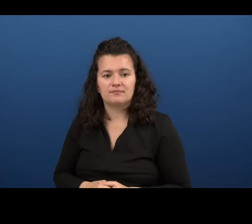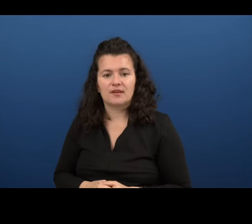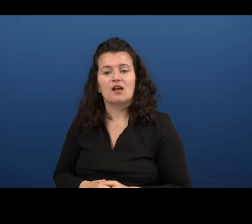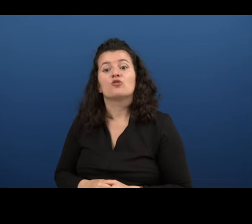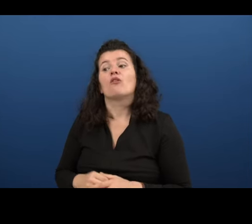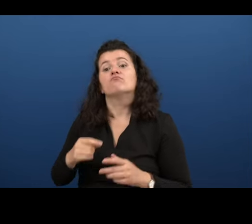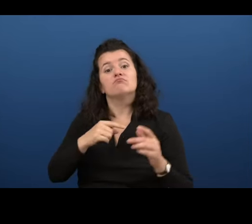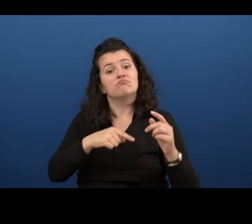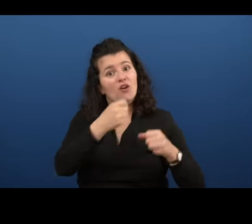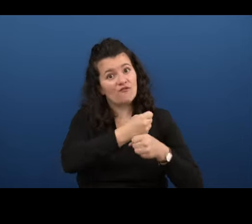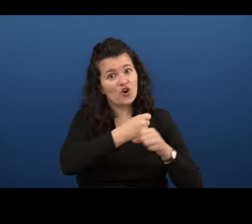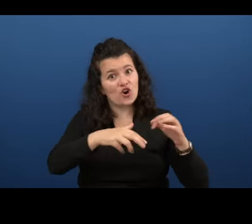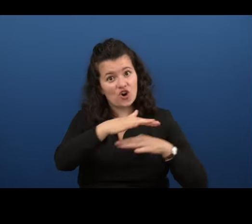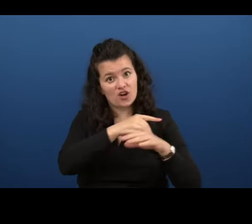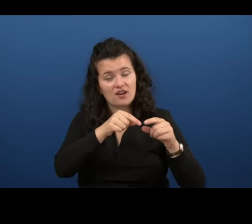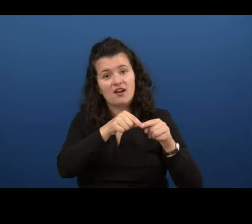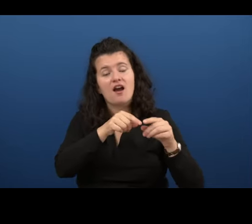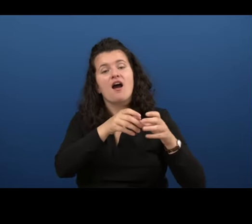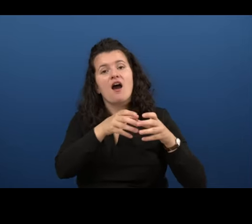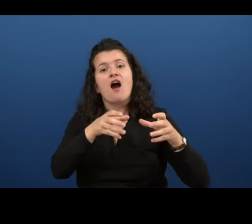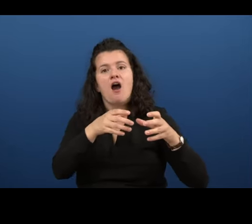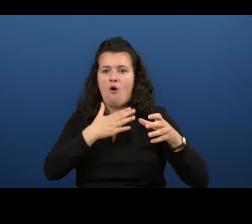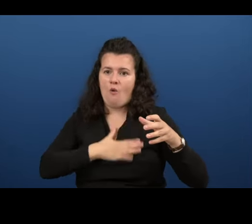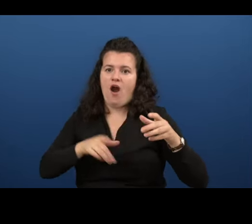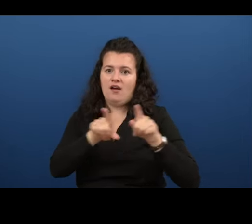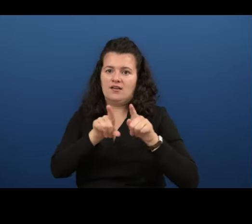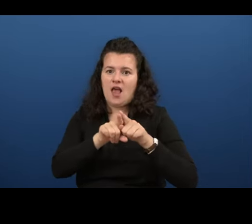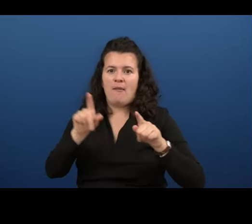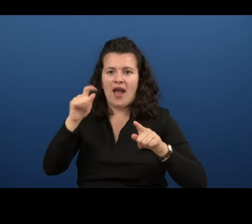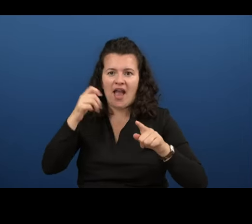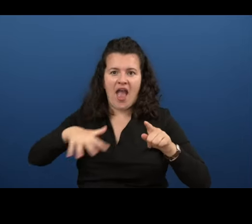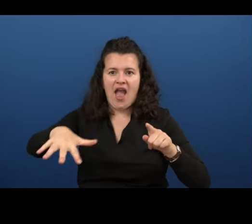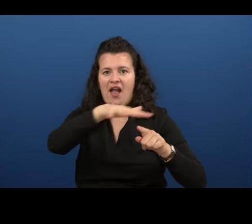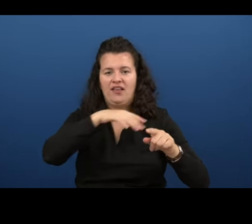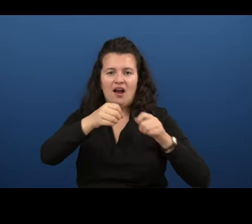12:07:12 We are seeing evidence so we have evidence of changing mindsets, where we are